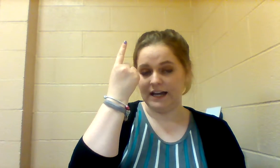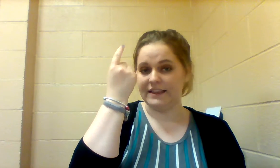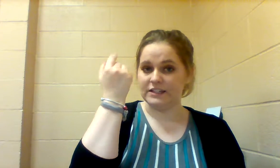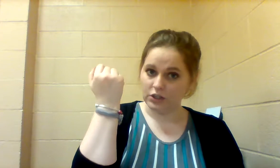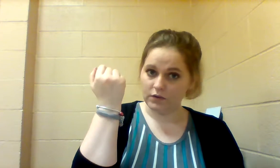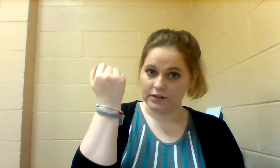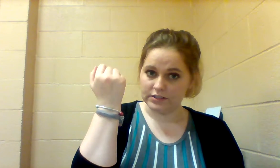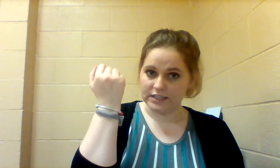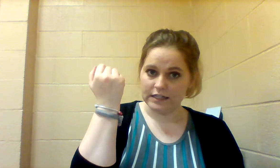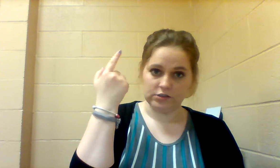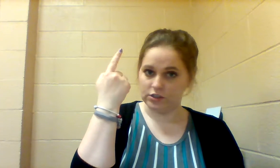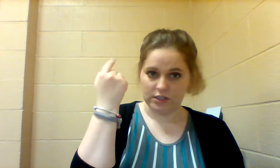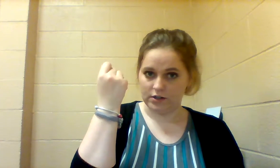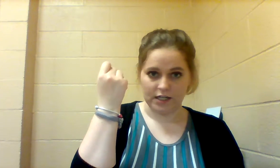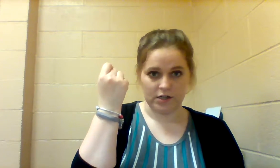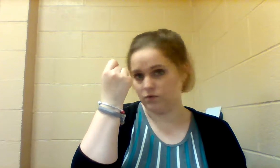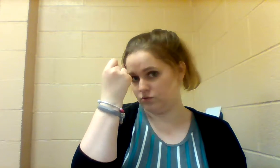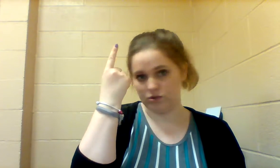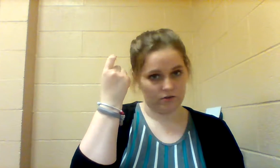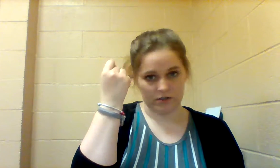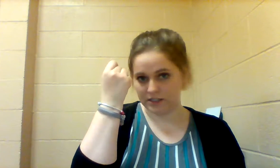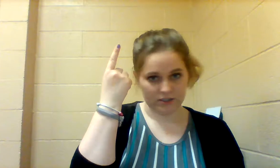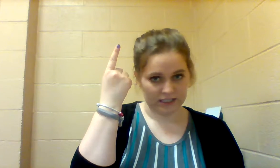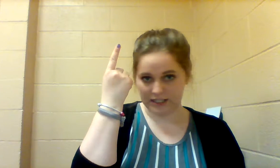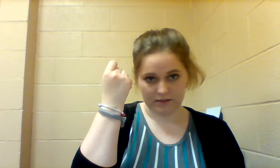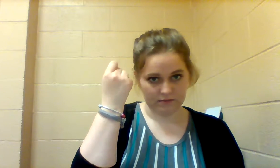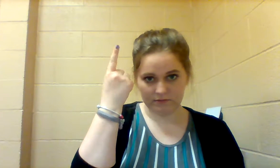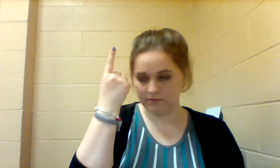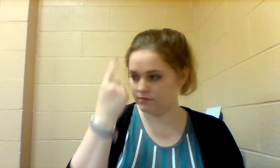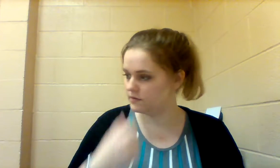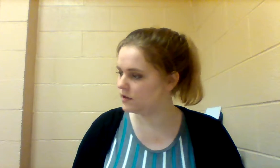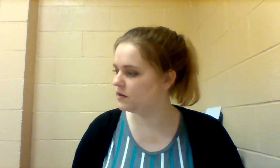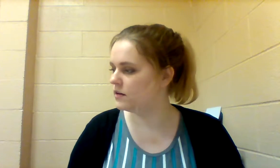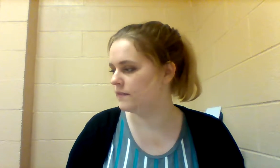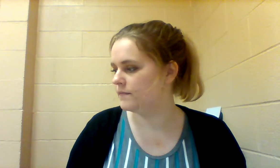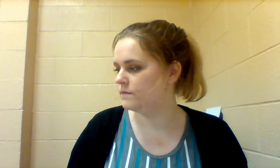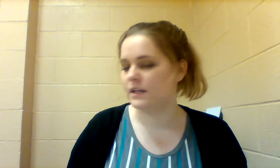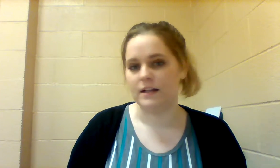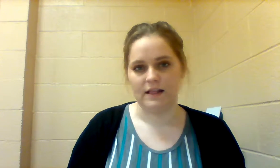and then DON'T UNDERSTAND you just shake your head "no" DON'T UNDERSTAND